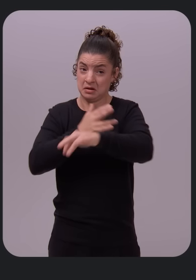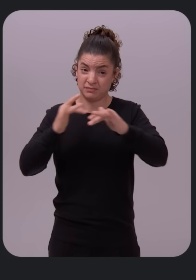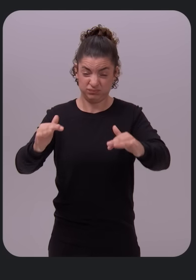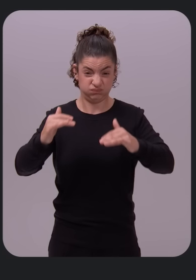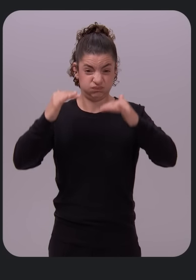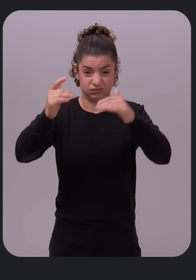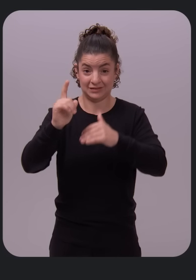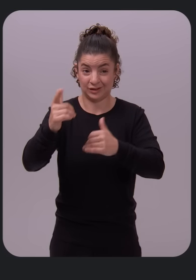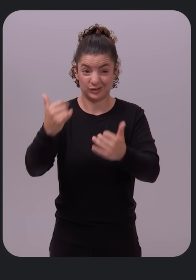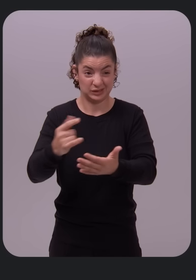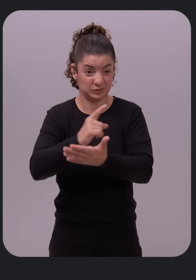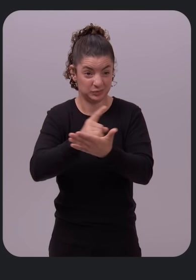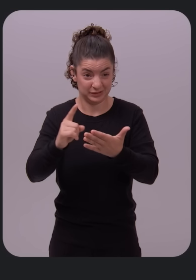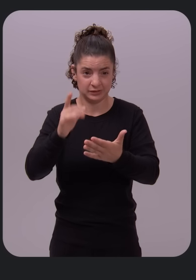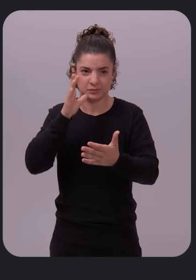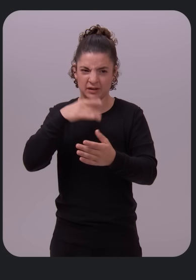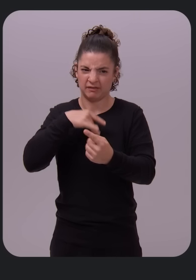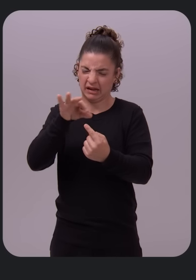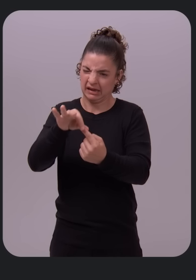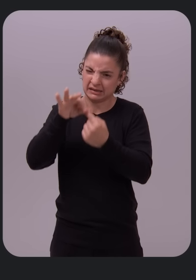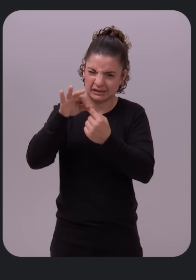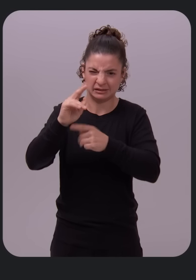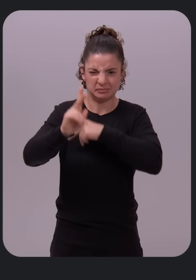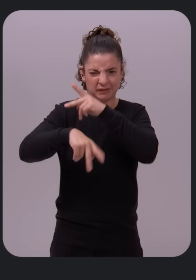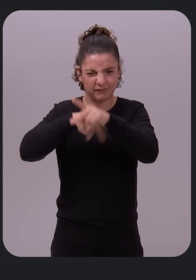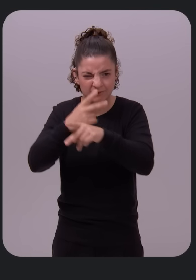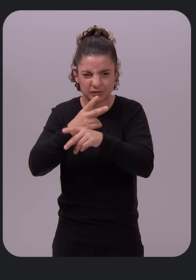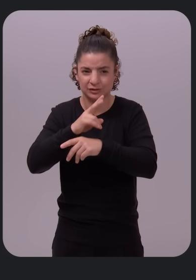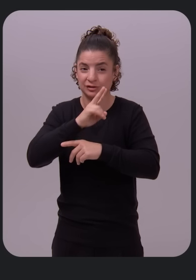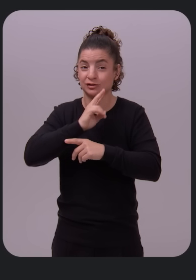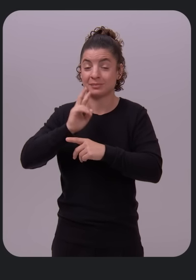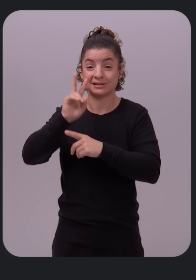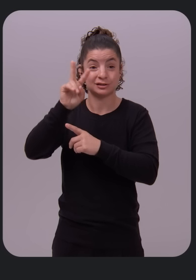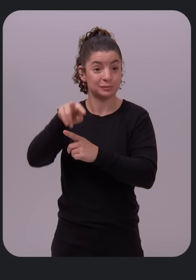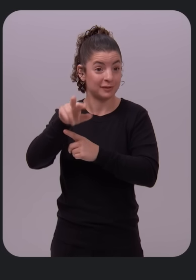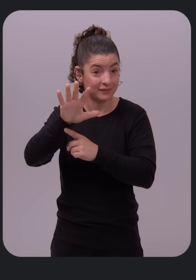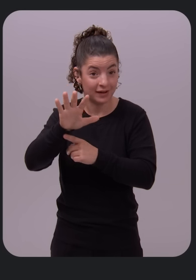later this week, when we bring a custom version of Gemini 2.5